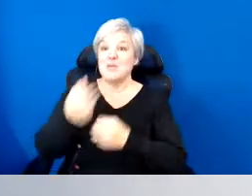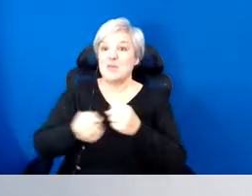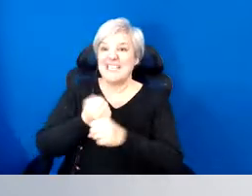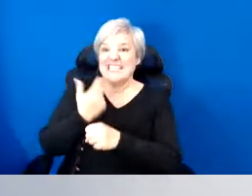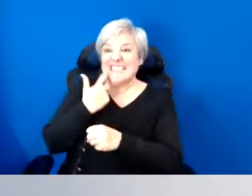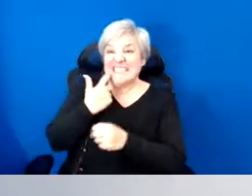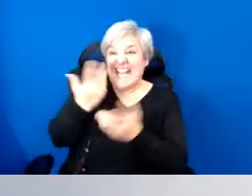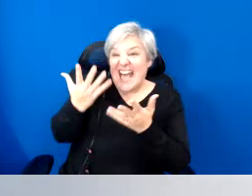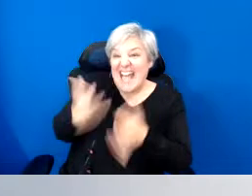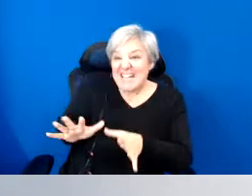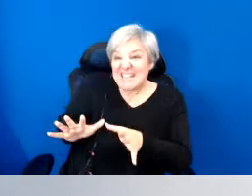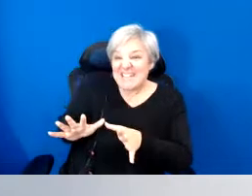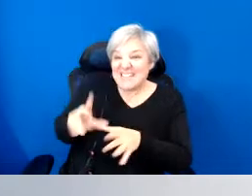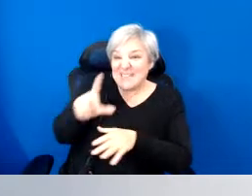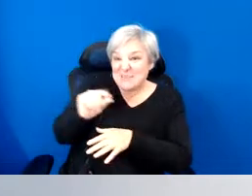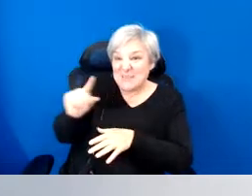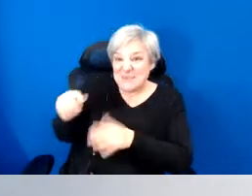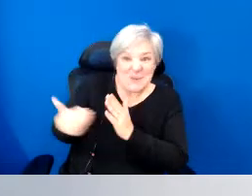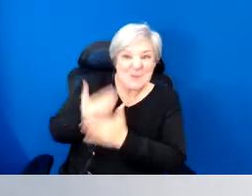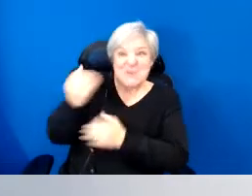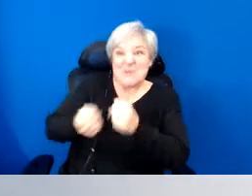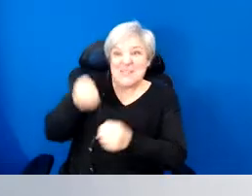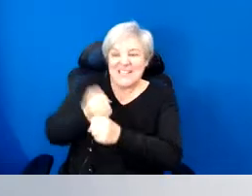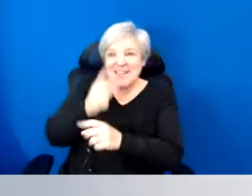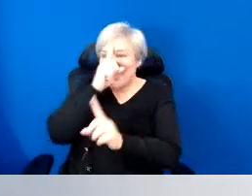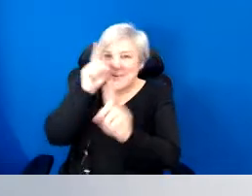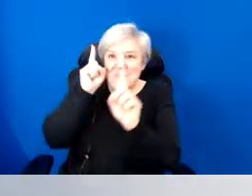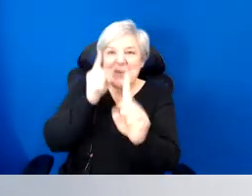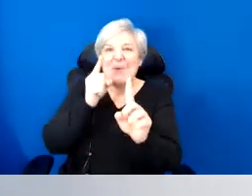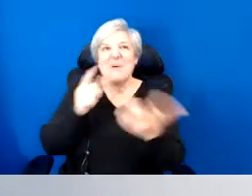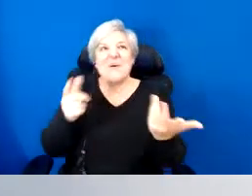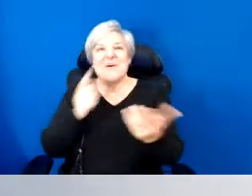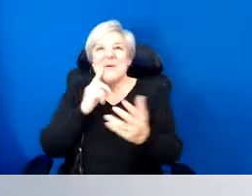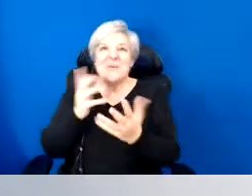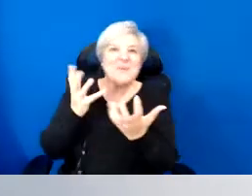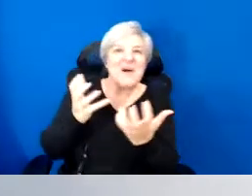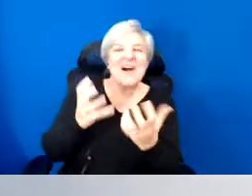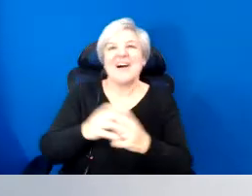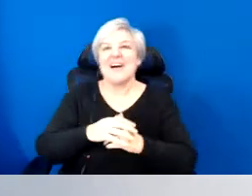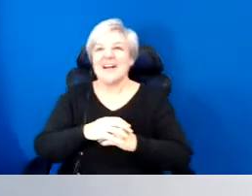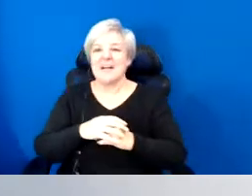Making New Year's goals. Some of us might have been relieved that the holidays were over,